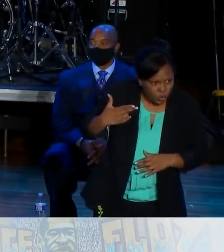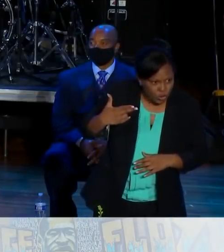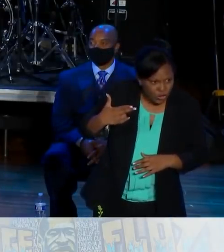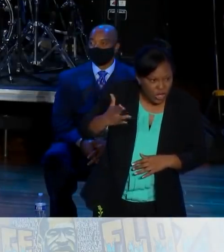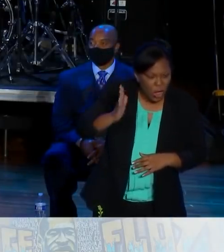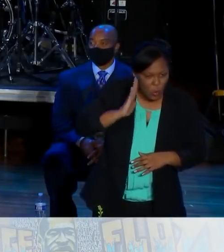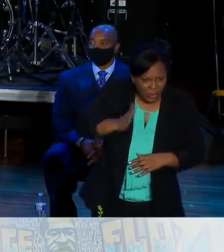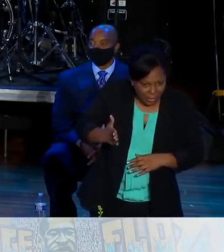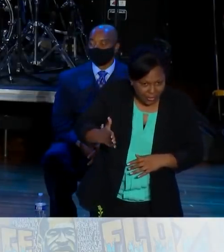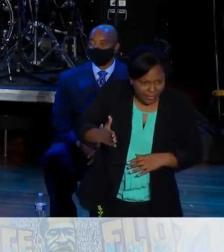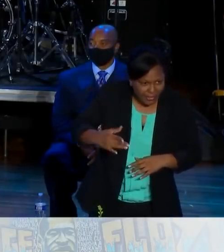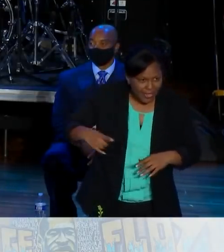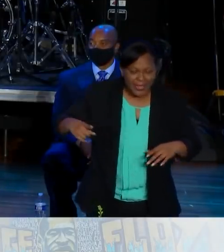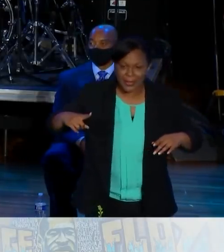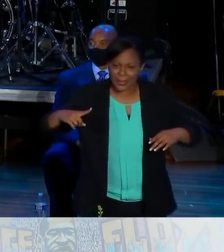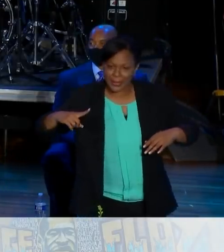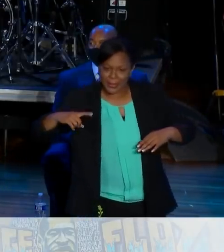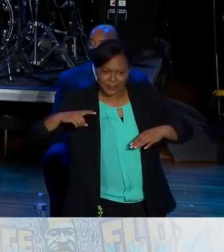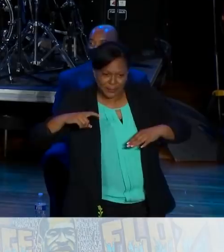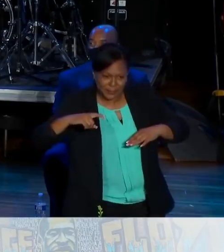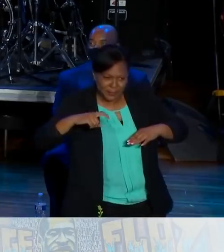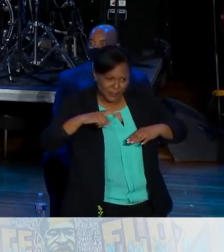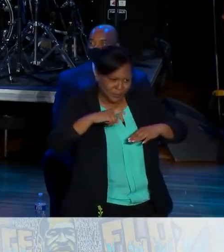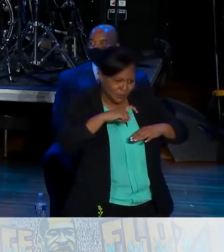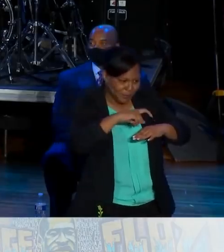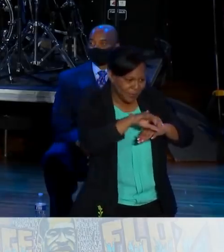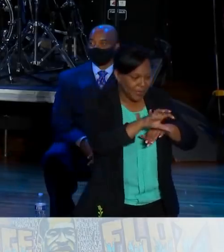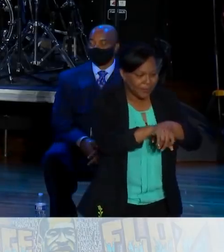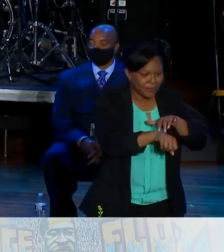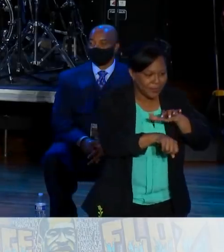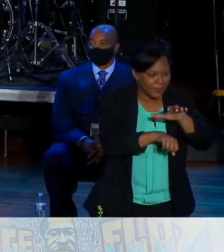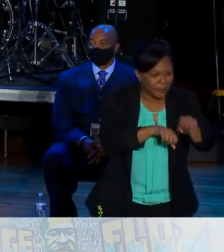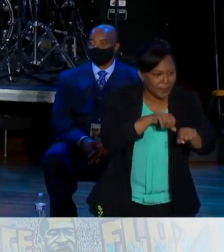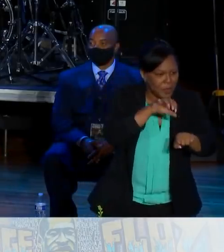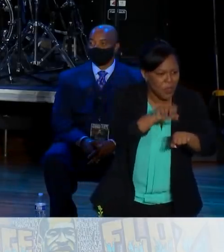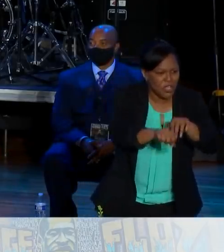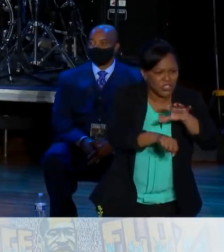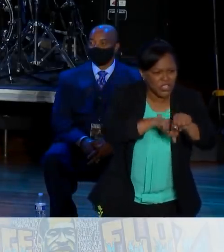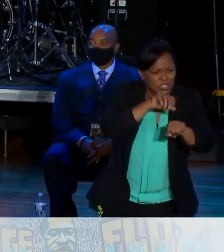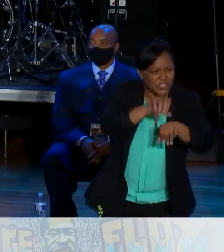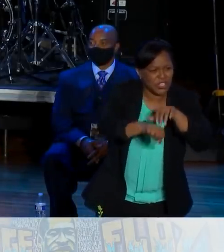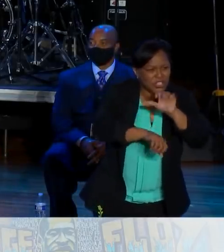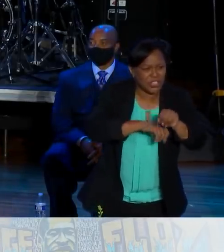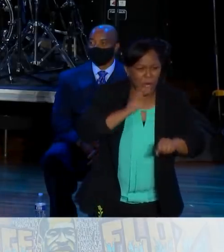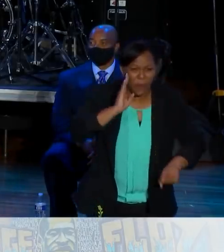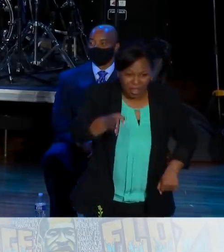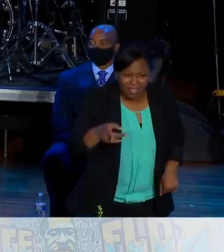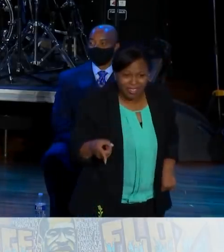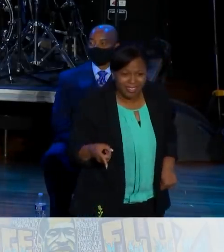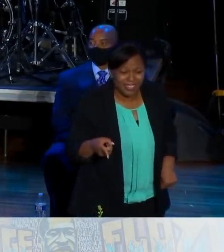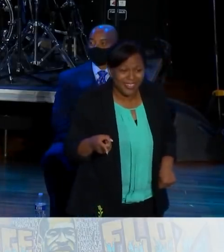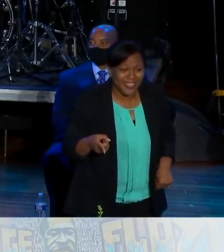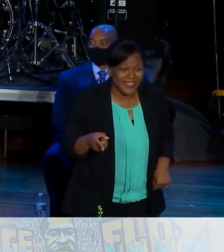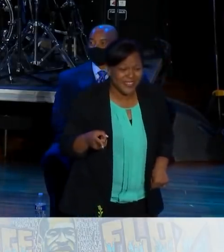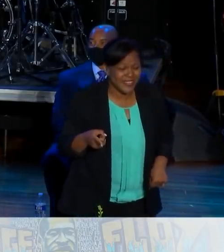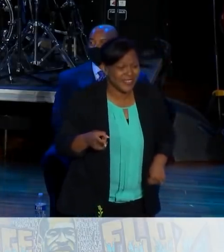IS IF YOU KEEP THE LIGHT OFF, IF YOU'RE IN THE DARK, A ROACH WILL PULL UP TO YOUR DINNER TABLE AND HAVE A FIVE COURSE